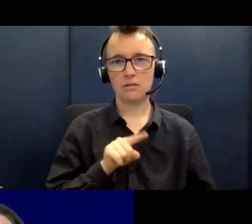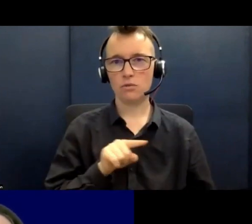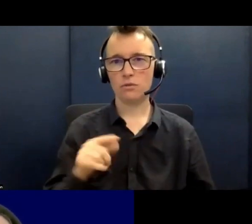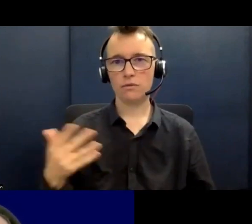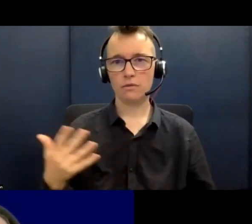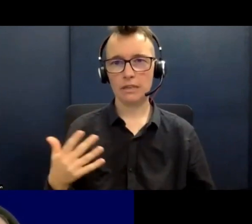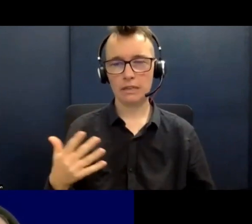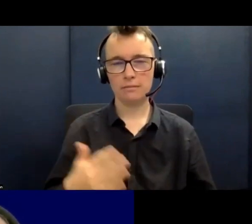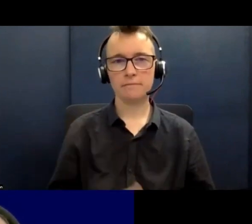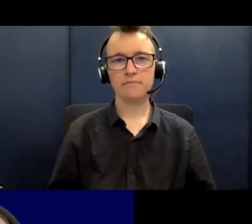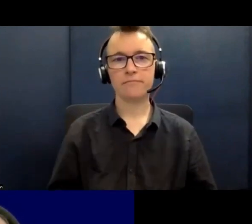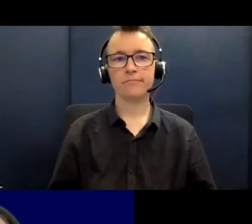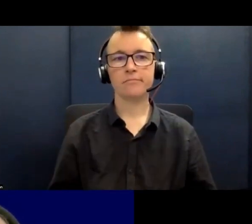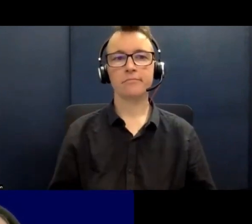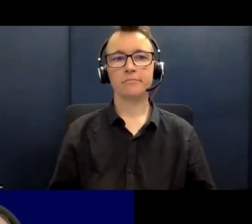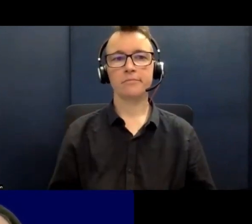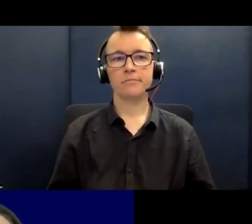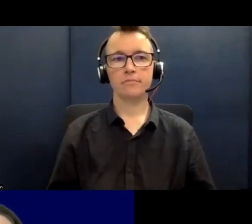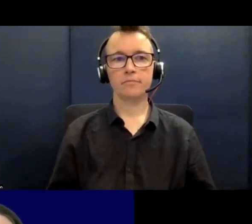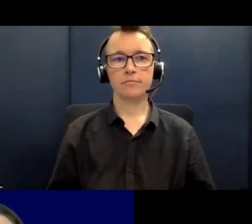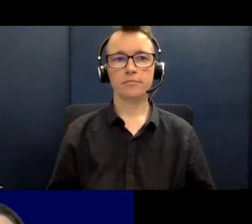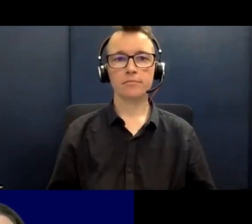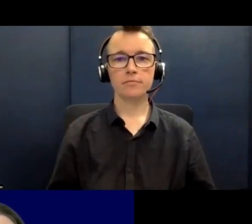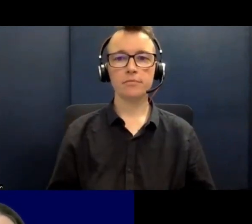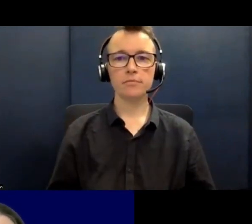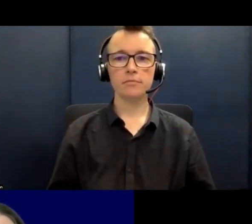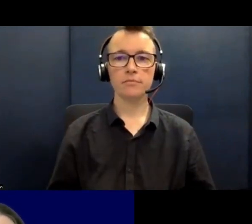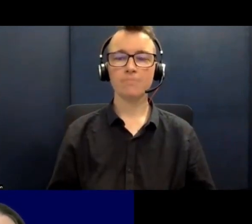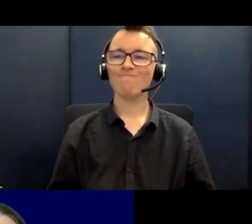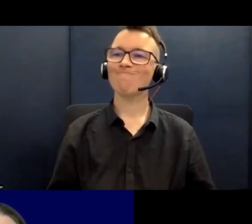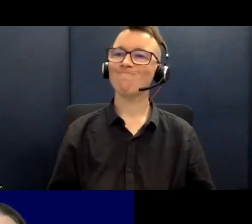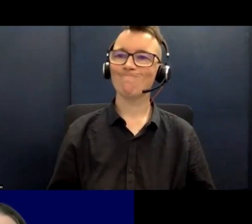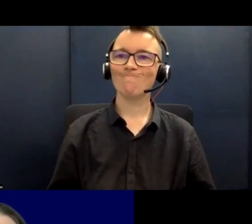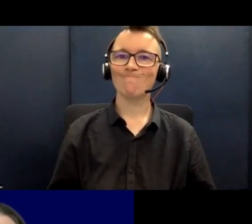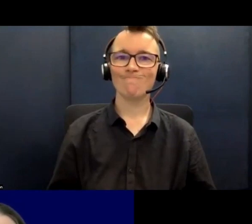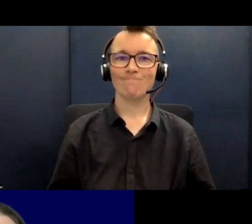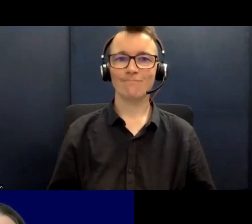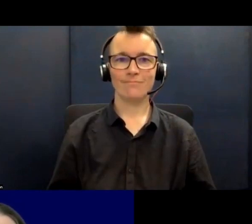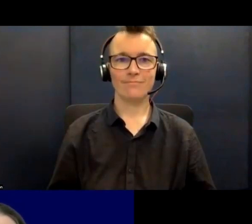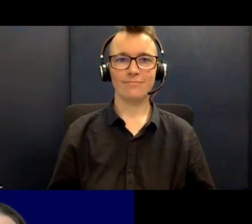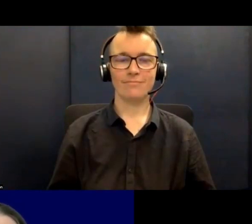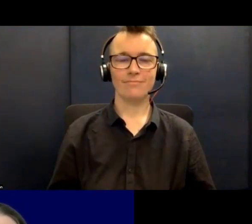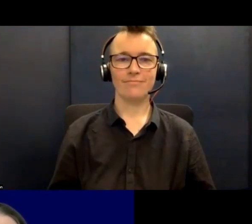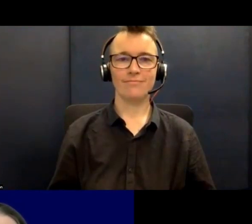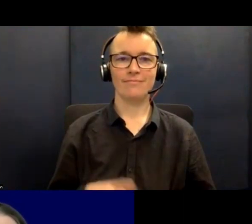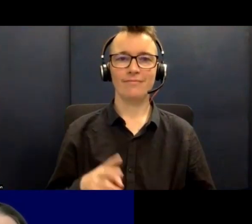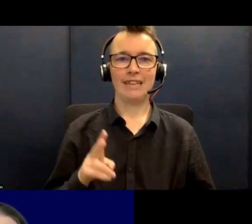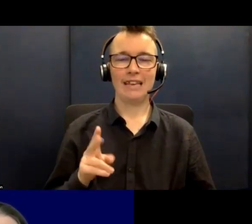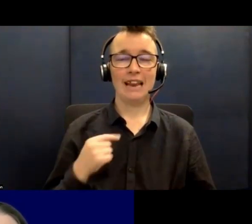and I think the majority of them are tapping into NDIS.